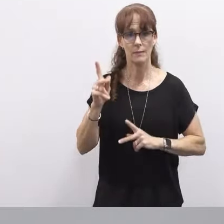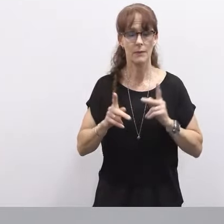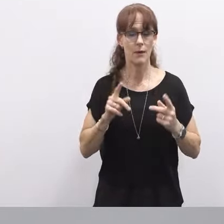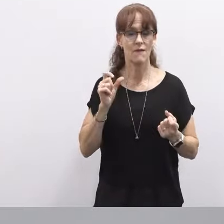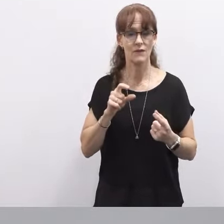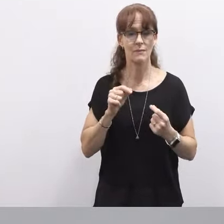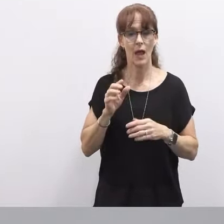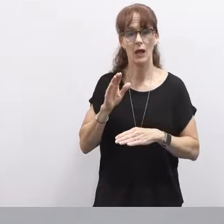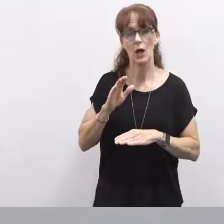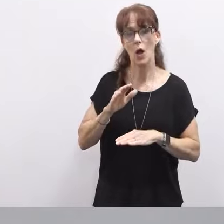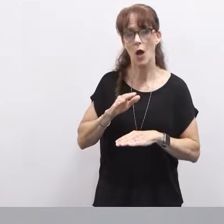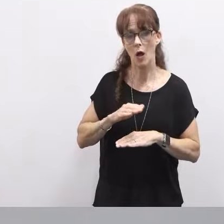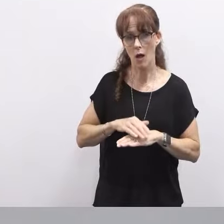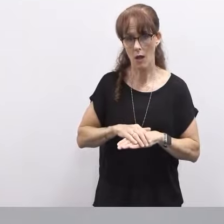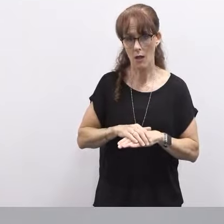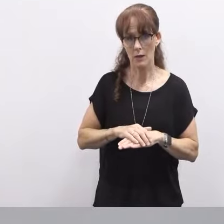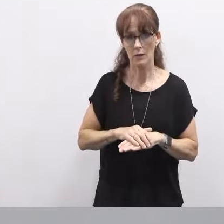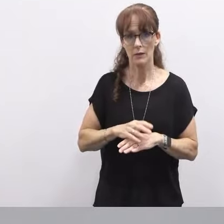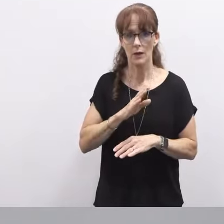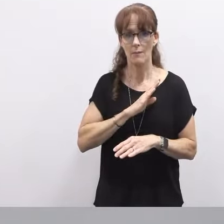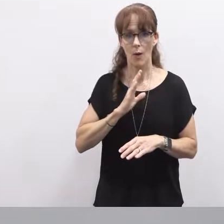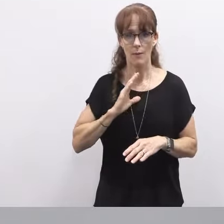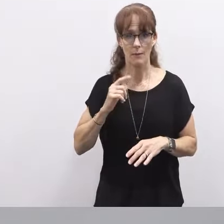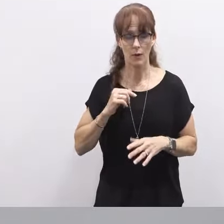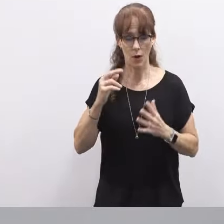And board member Kerr and I have gone through all of these right now.